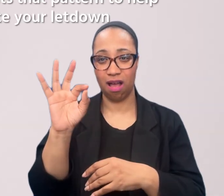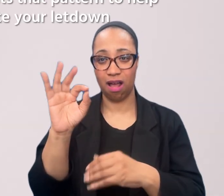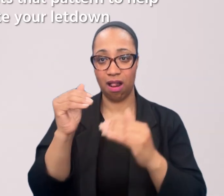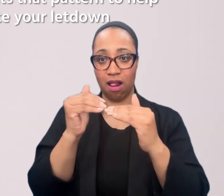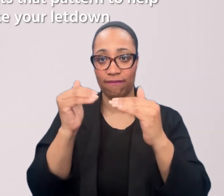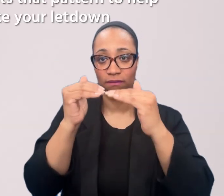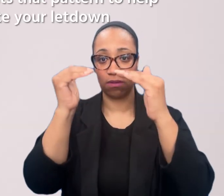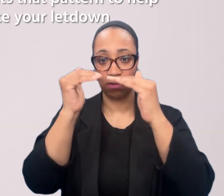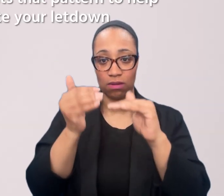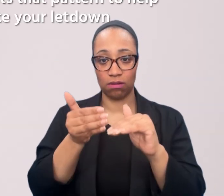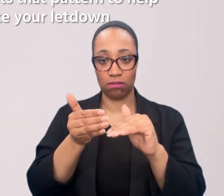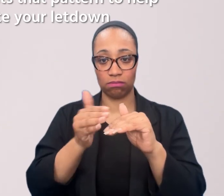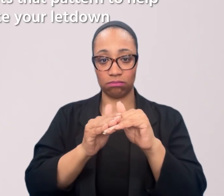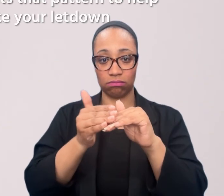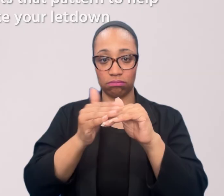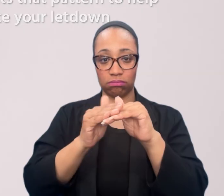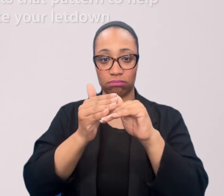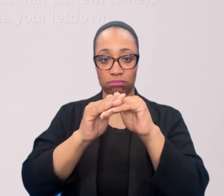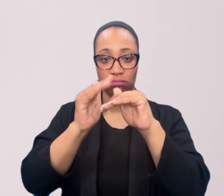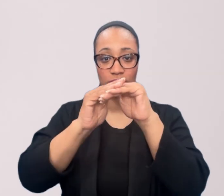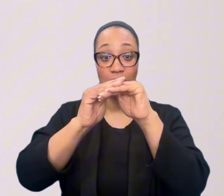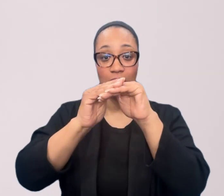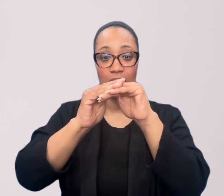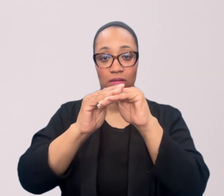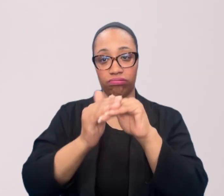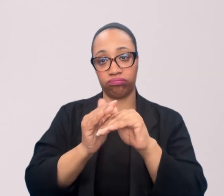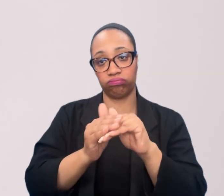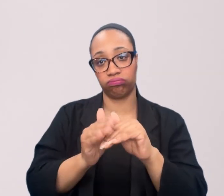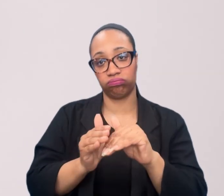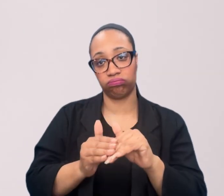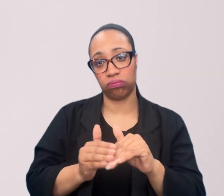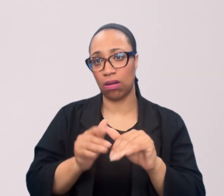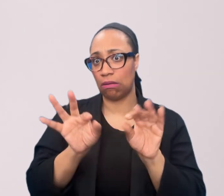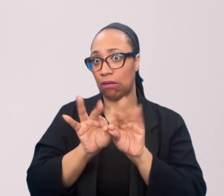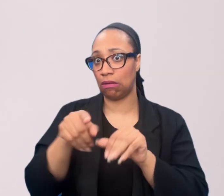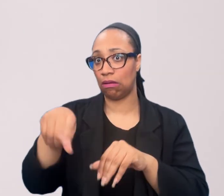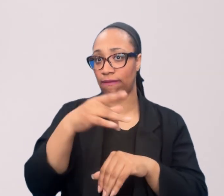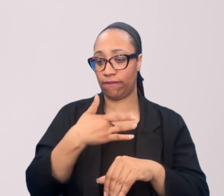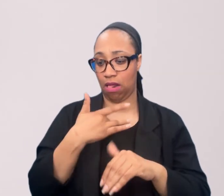pull and then it repeats that pattern to help initiate your let down some people may find this